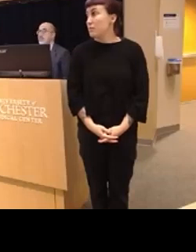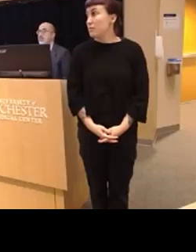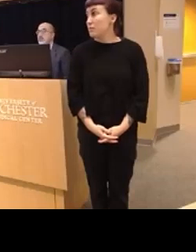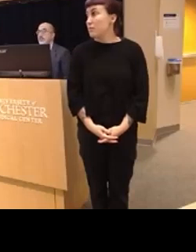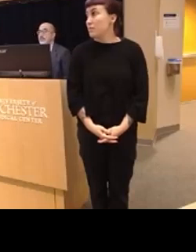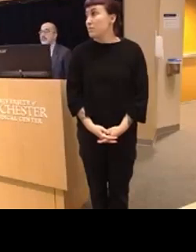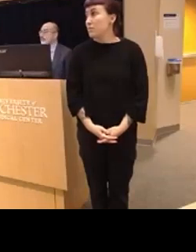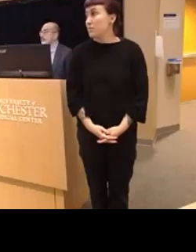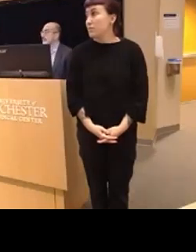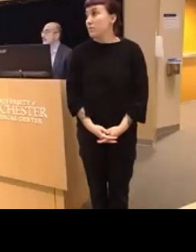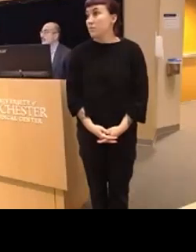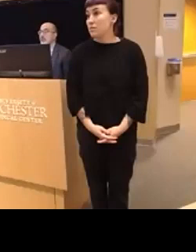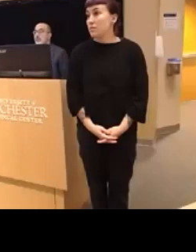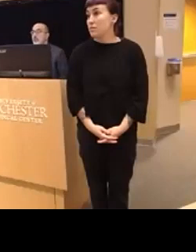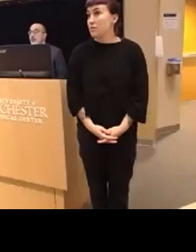question